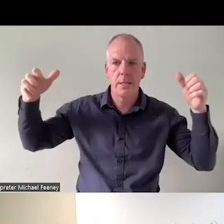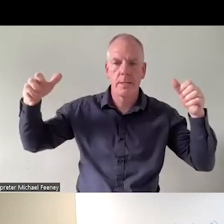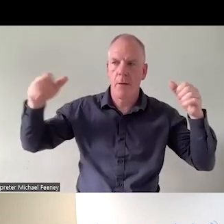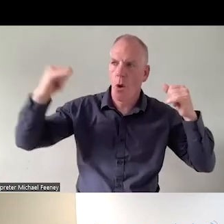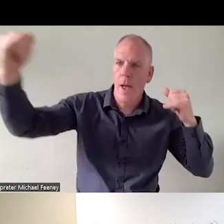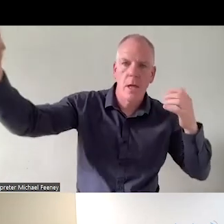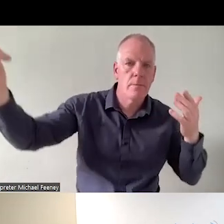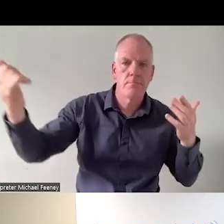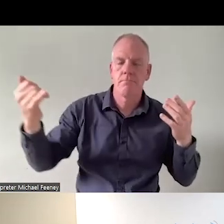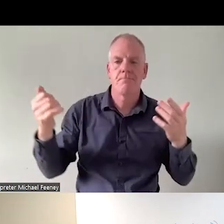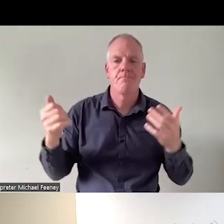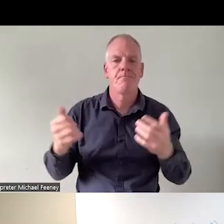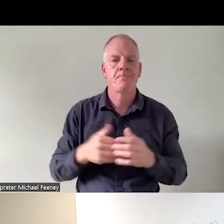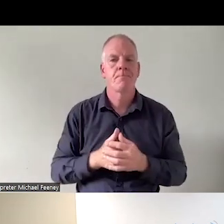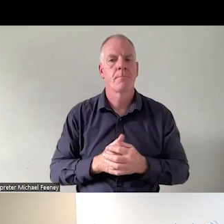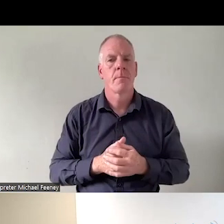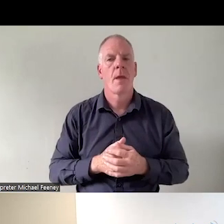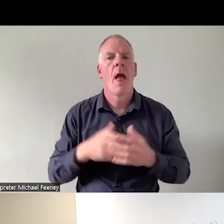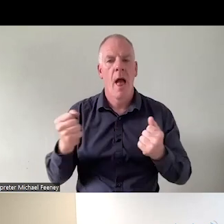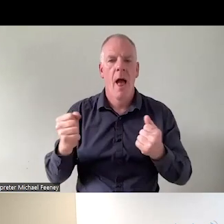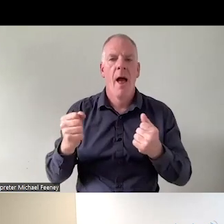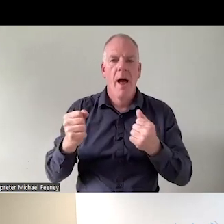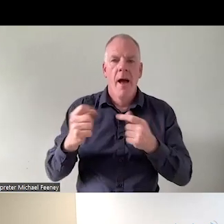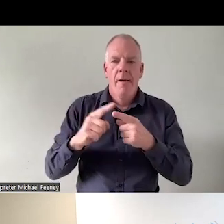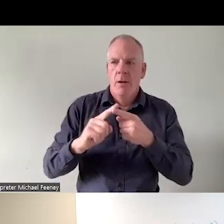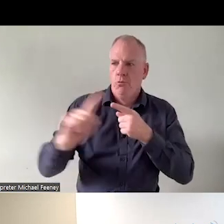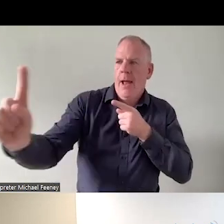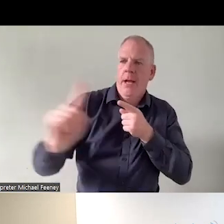There's obviously a transmission range factor to consider